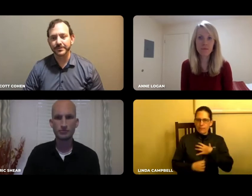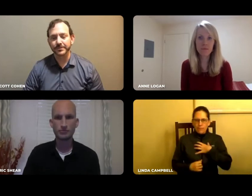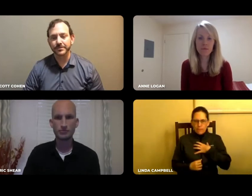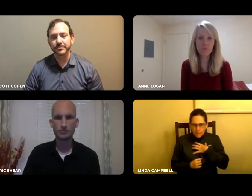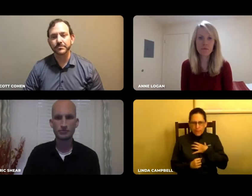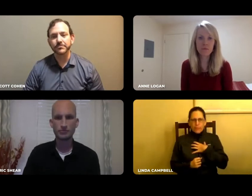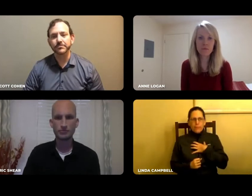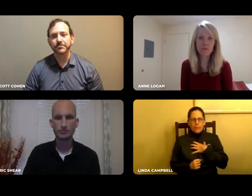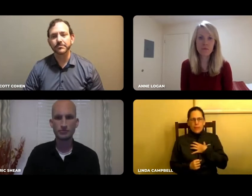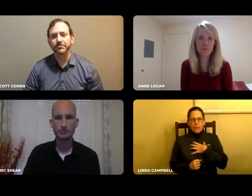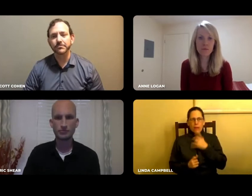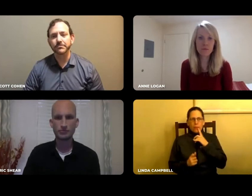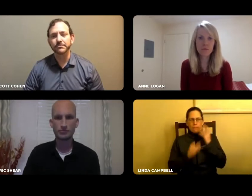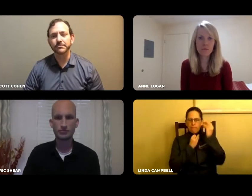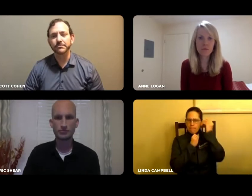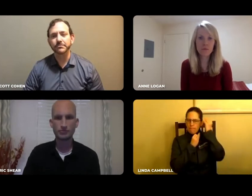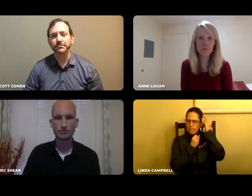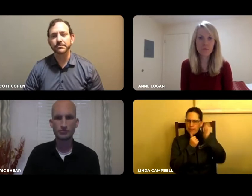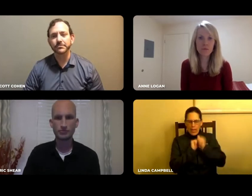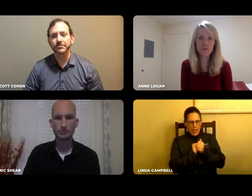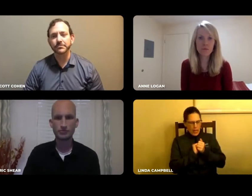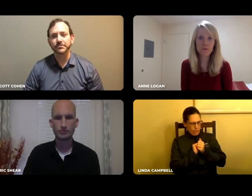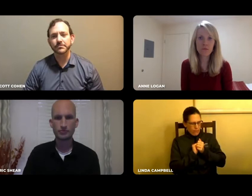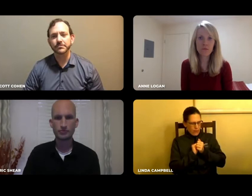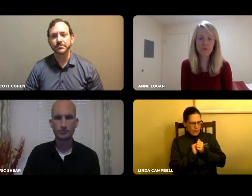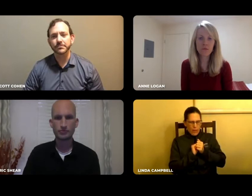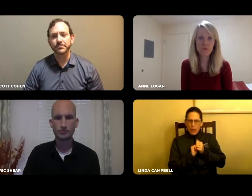When I came back to Canada I thought about how I could reciprocate.